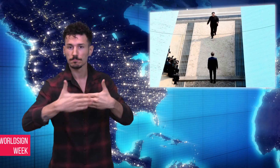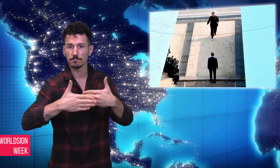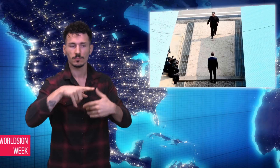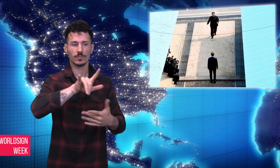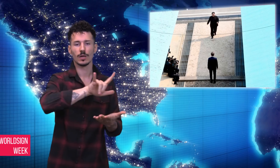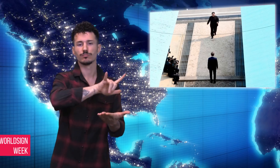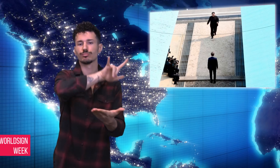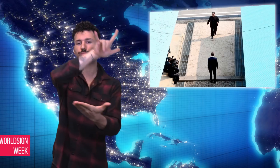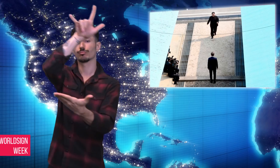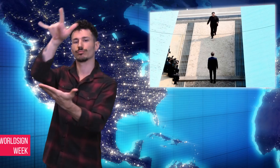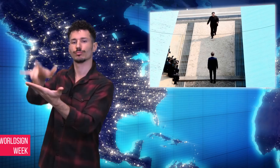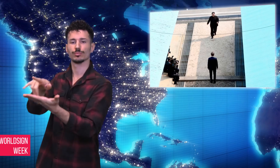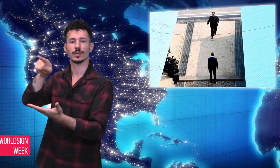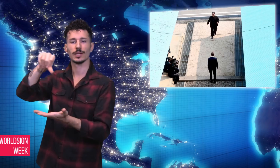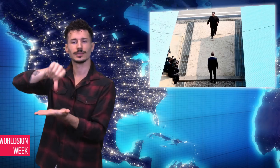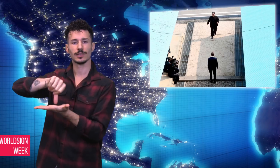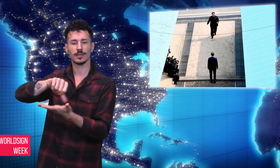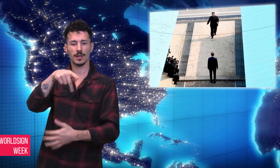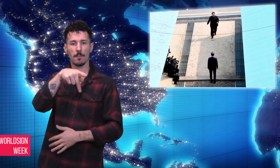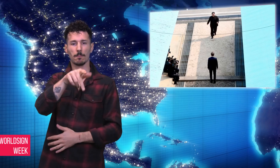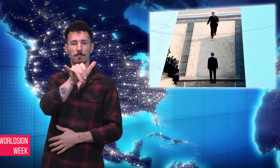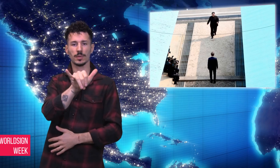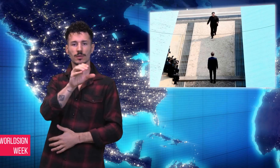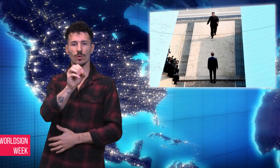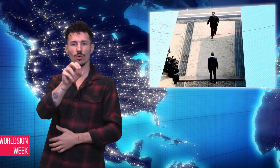to set up a second summit between